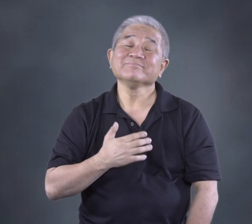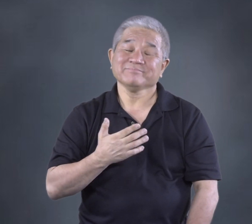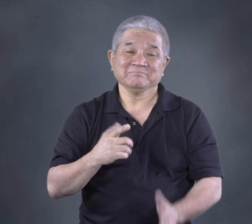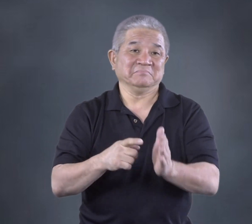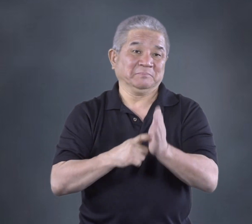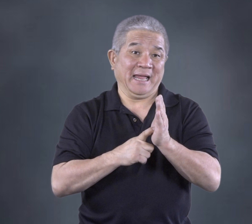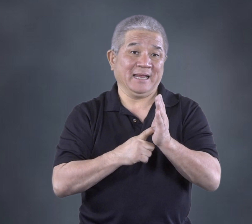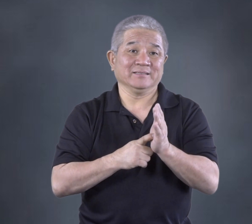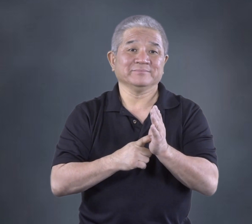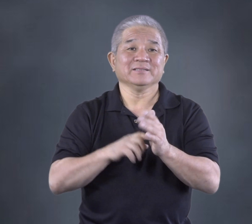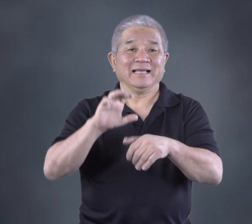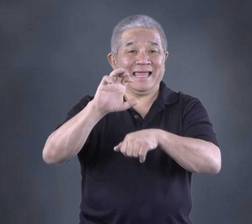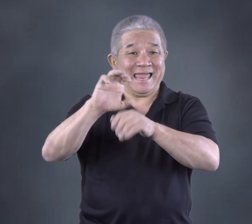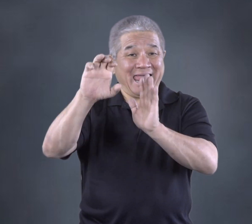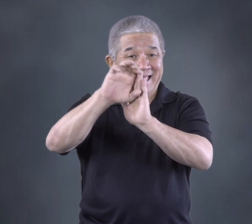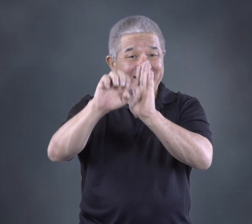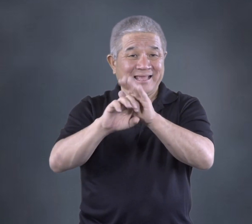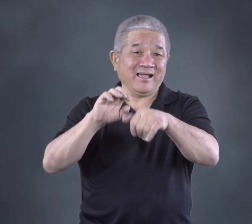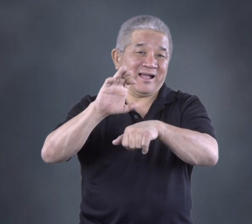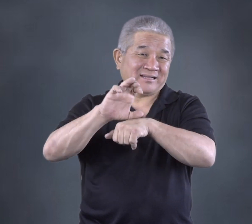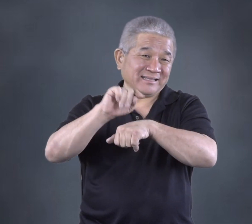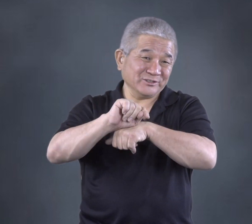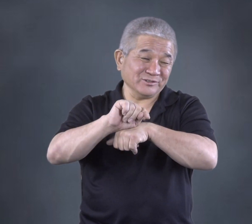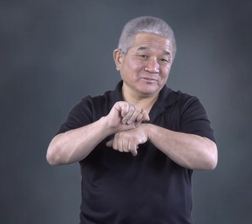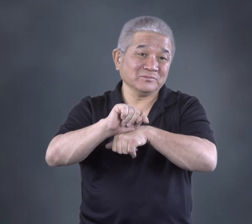demand an “ethics consultation.”